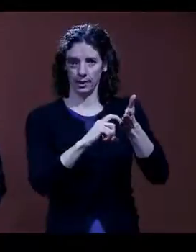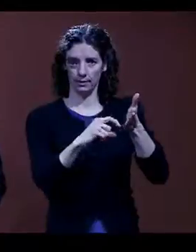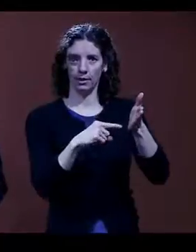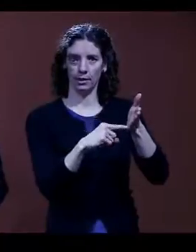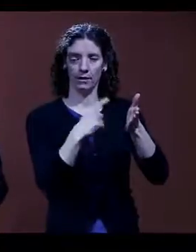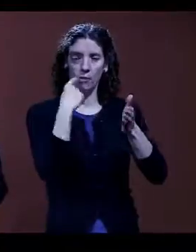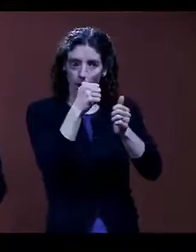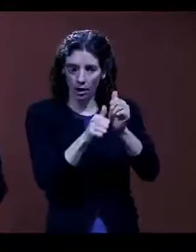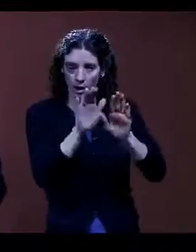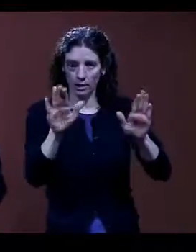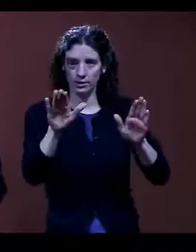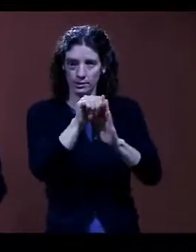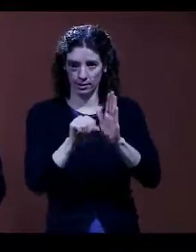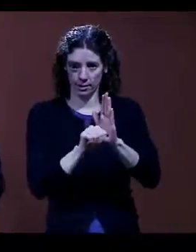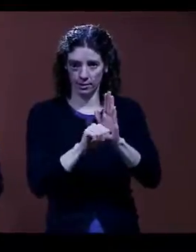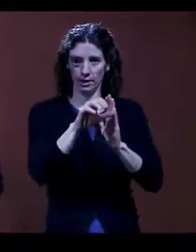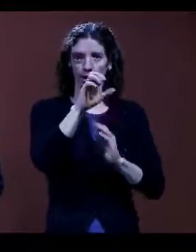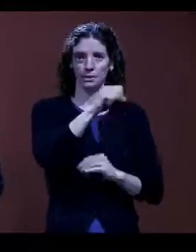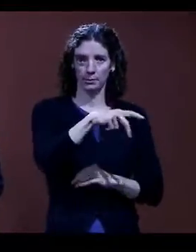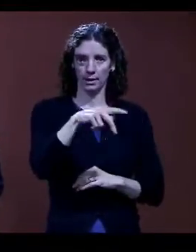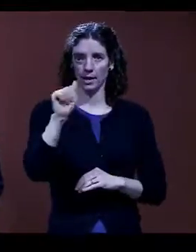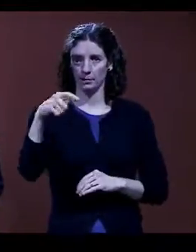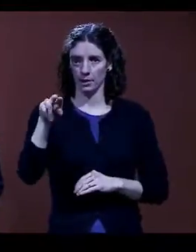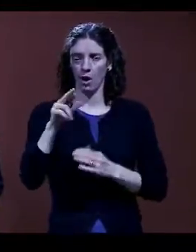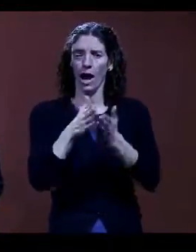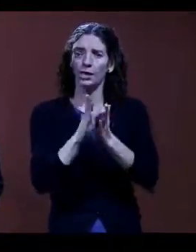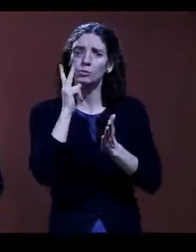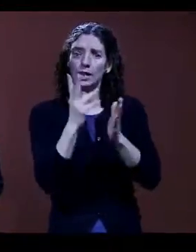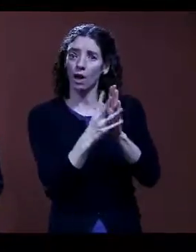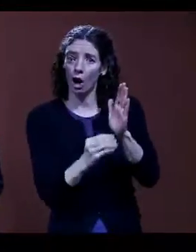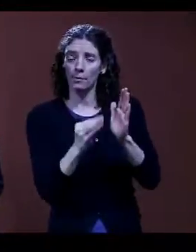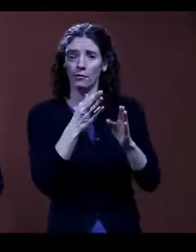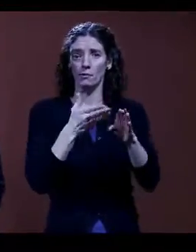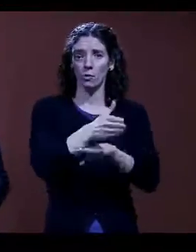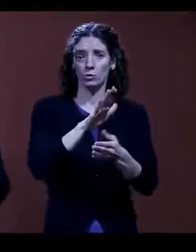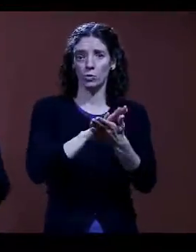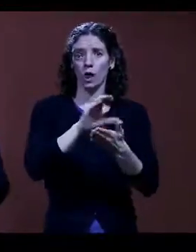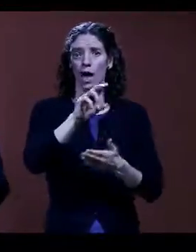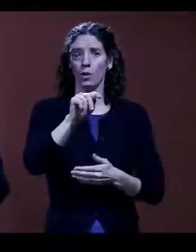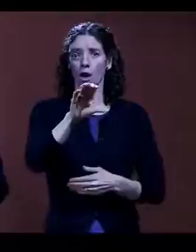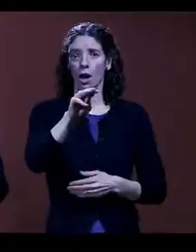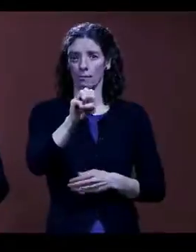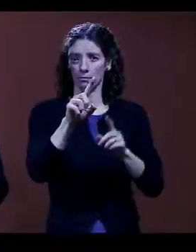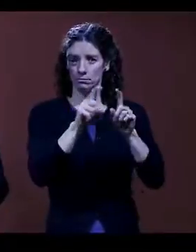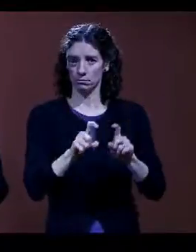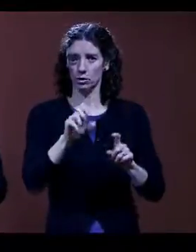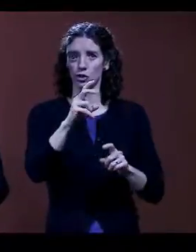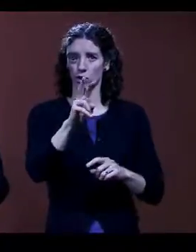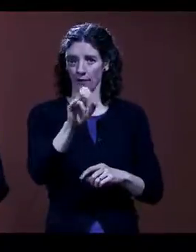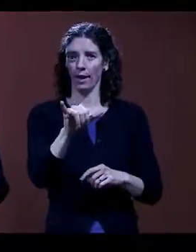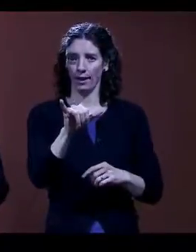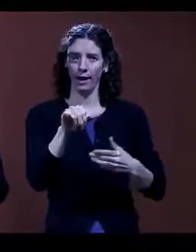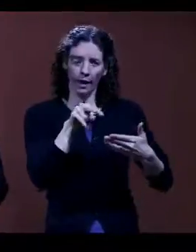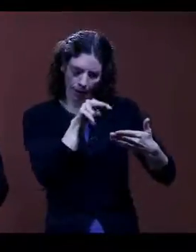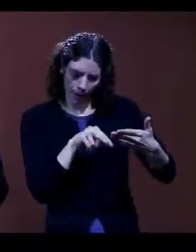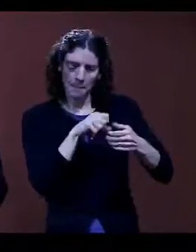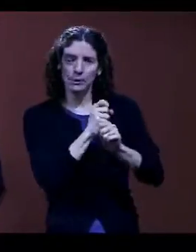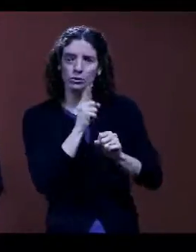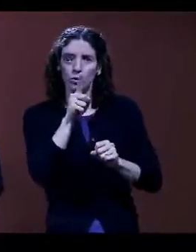Ask to see a copy of the post-school outcomes survey, and be sure that you understand the questions the states are asking.